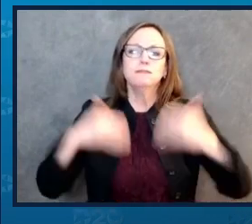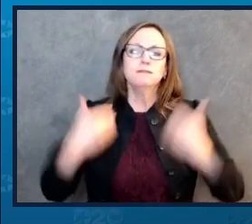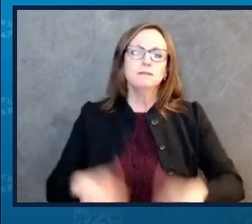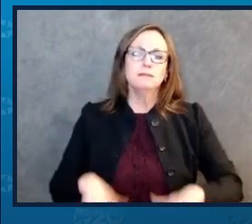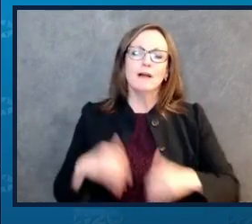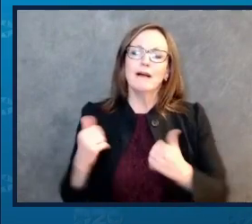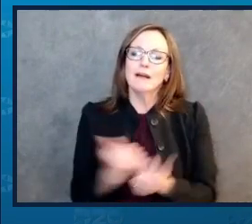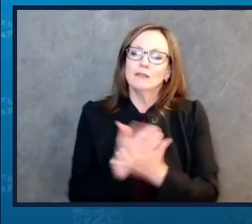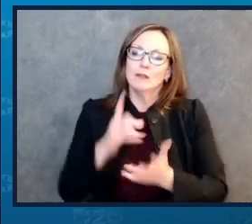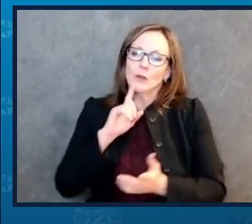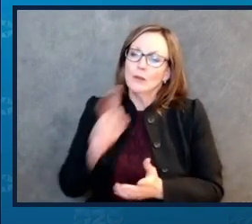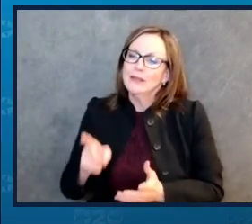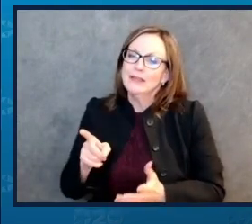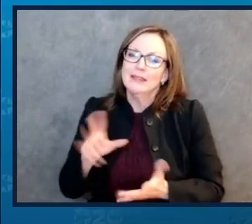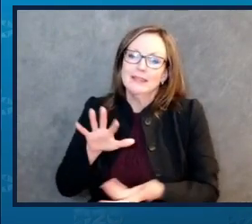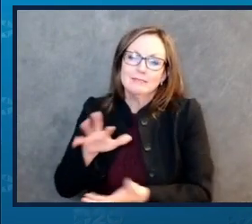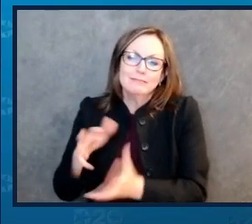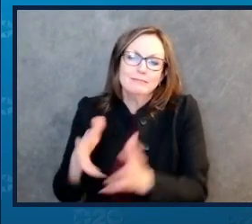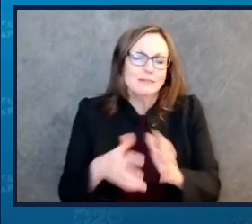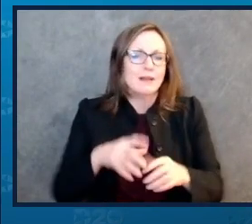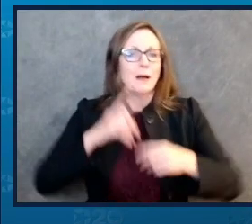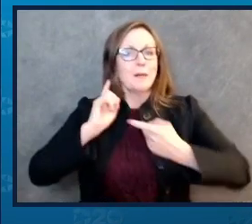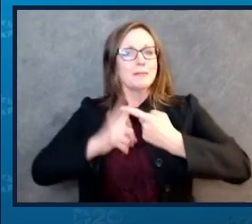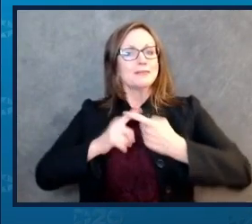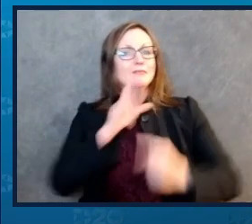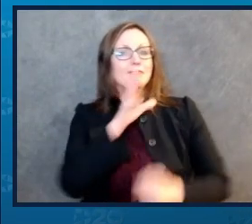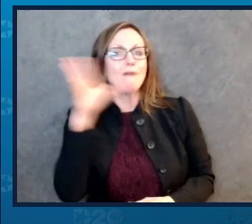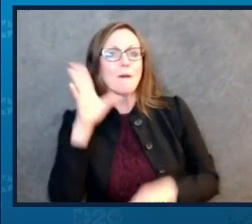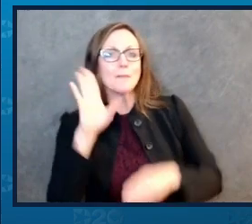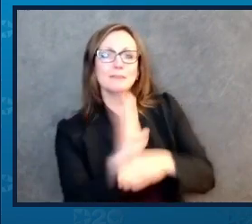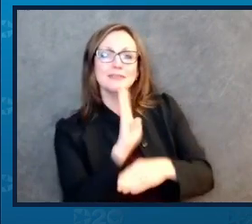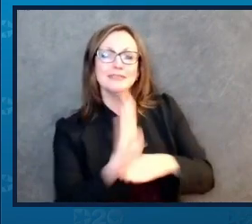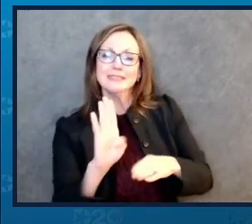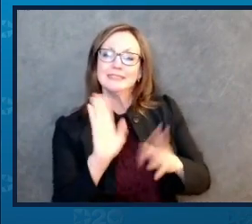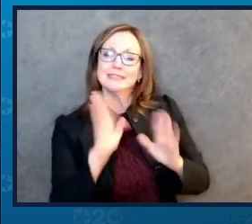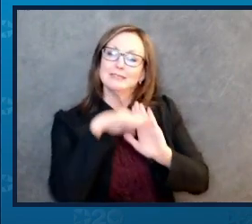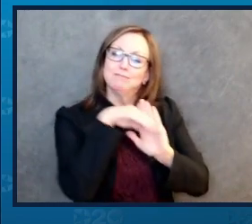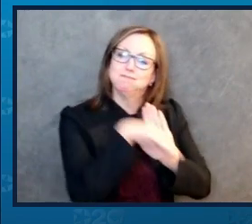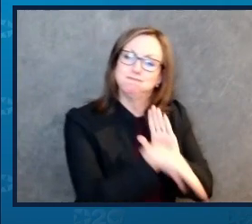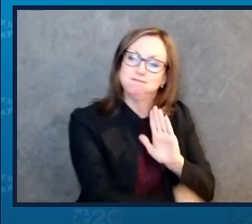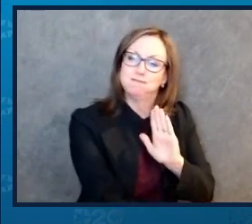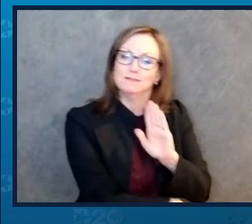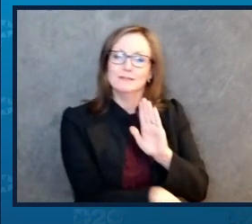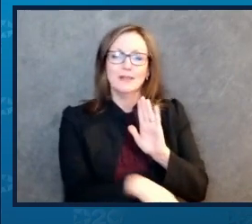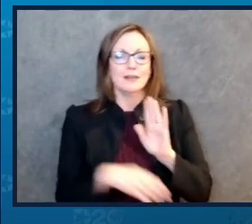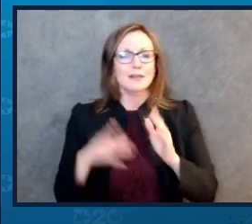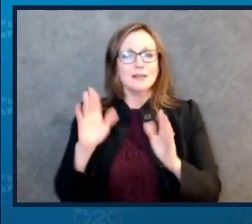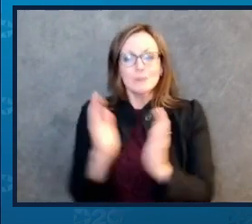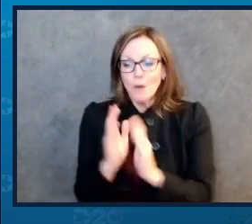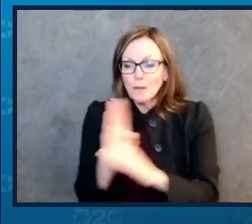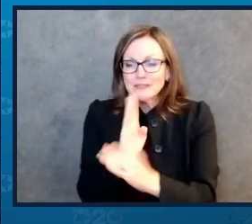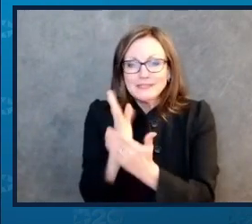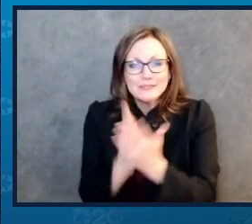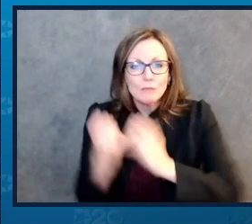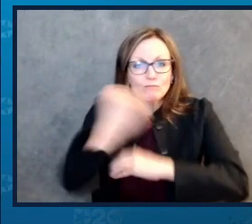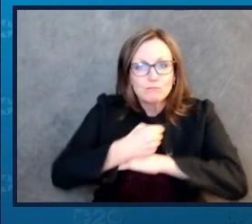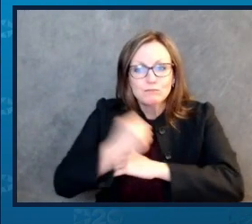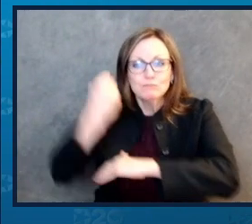FOR EVERY FARM, THERE IS A FIGHT TO STAY WHOLE. THIS HARD WORK, THERE IS HEARTBREAK.